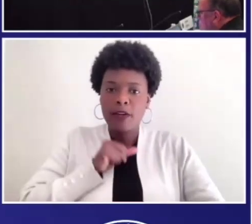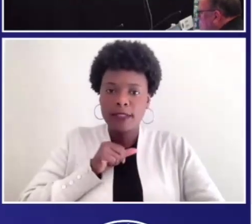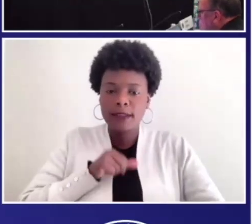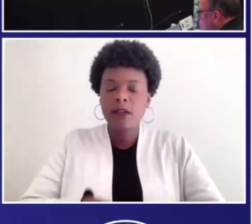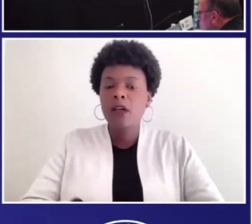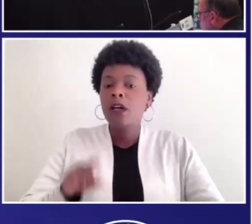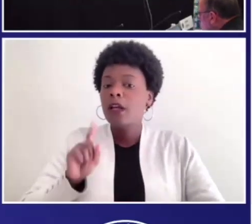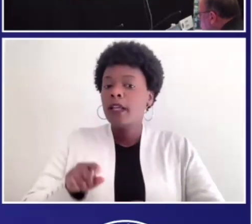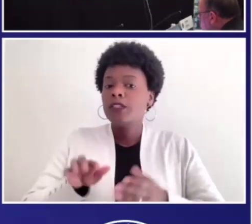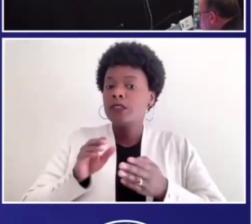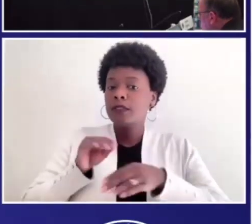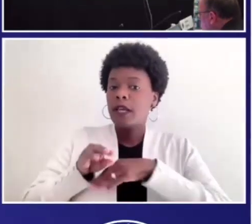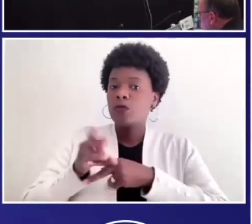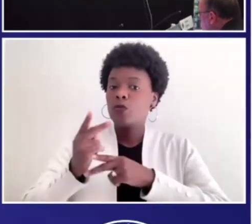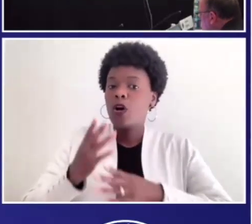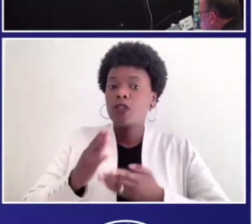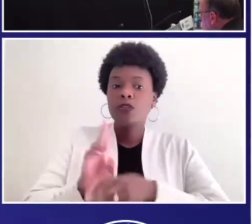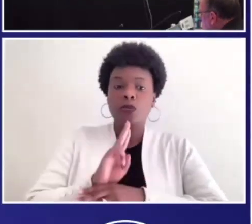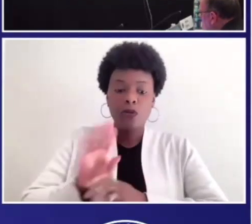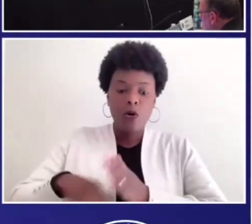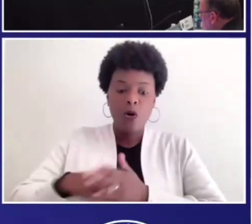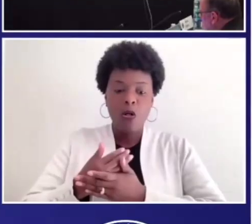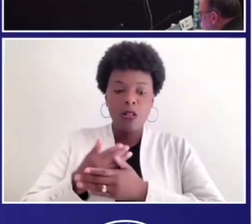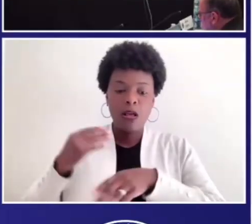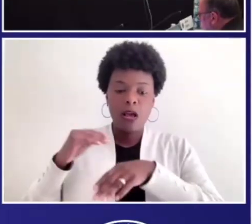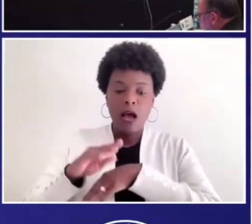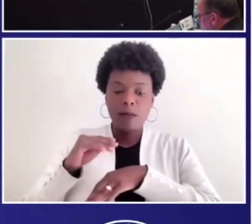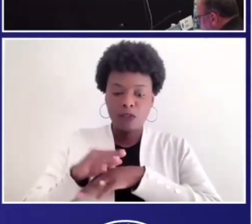the -- all of the options available for the borrower to choose the best option for